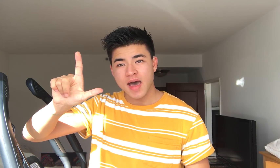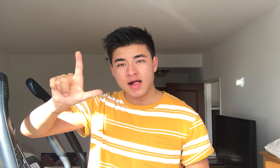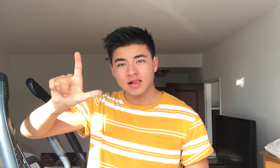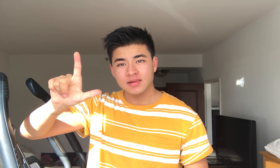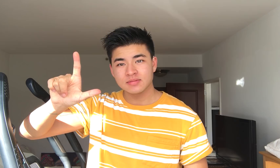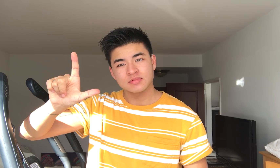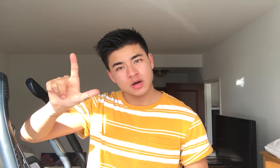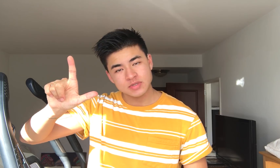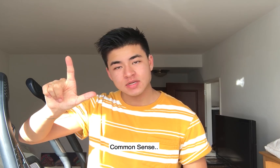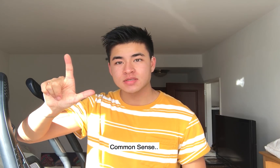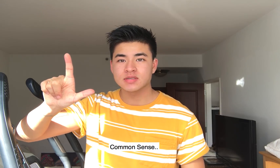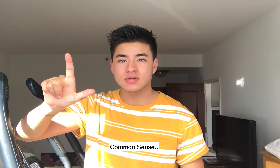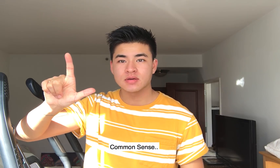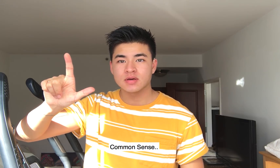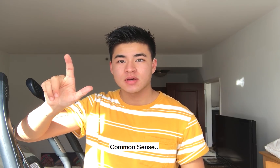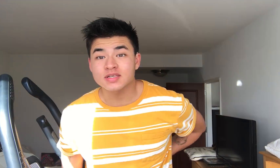I'll common sense. Um